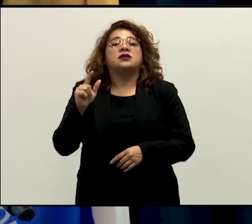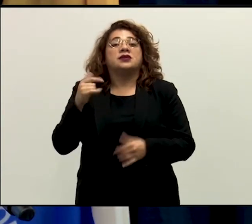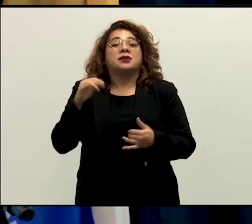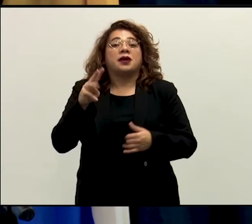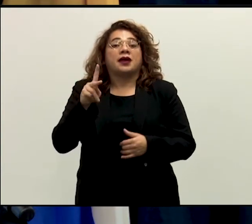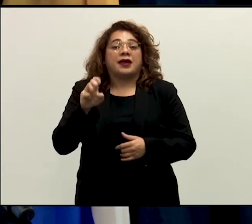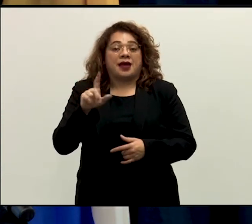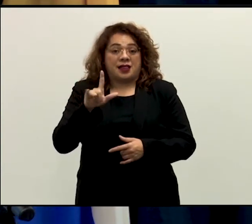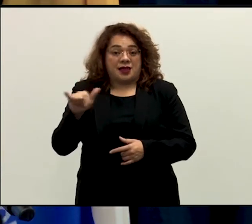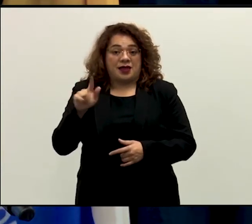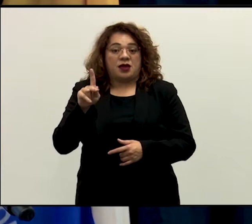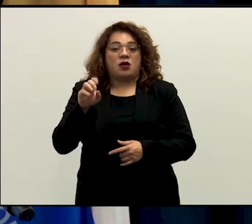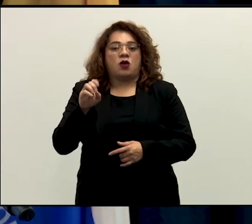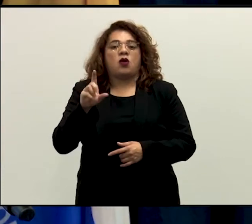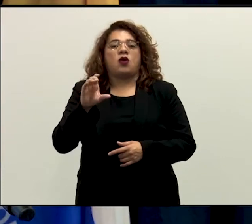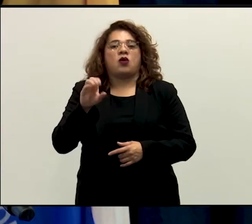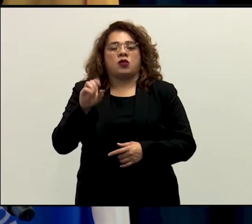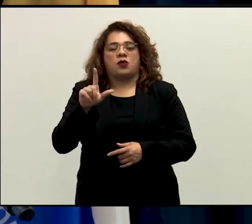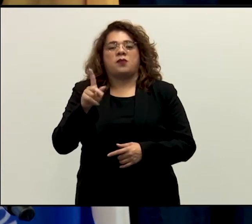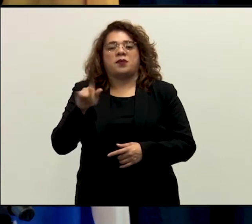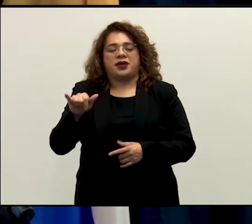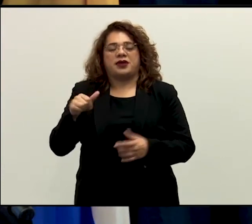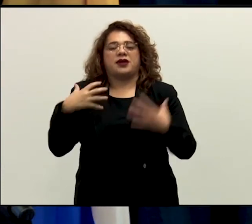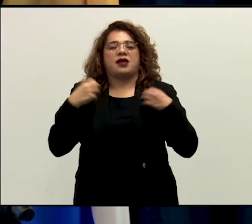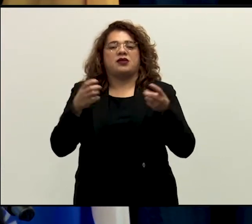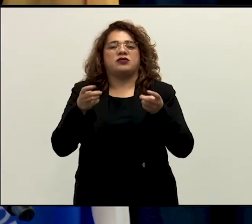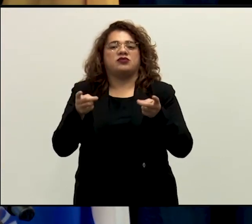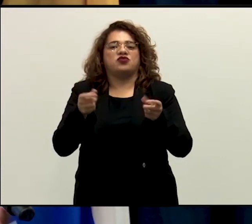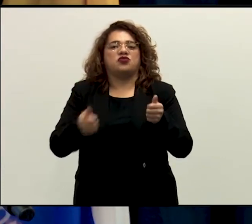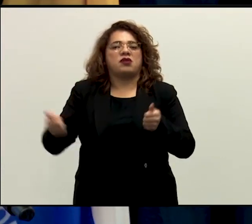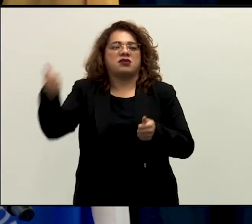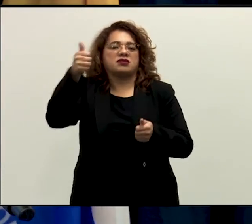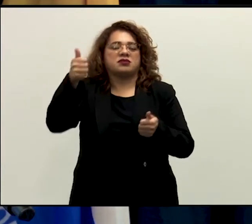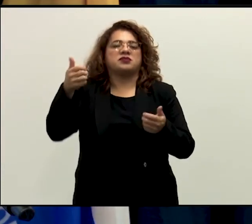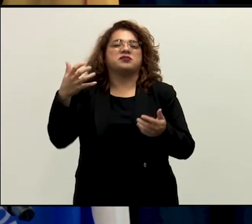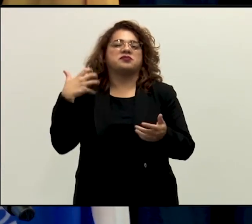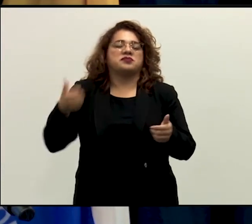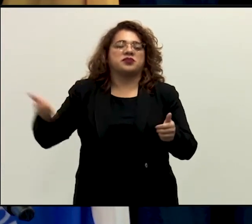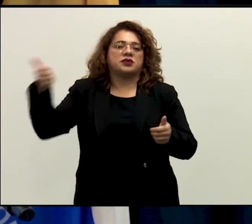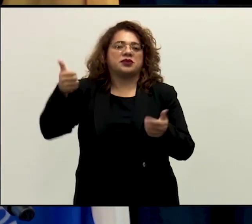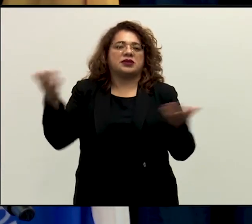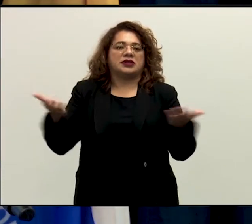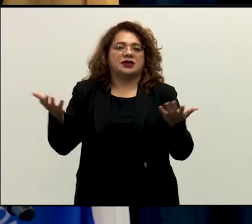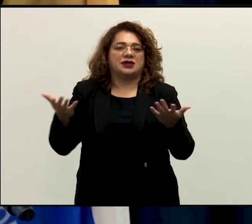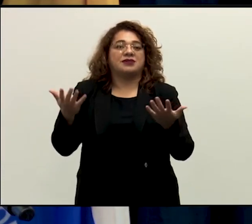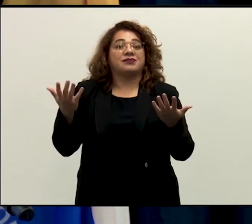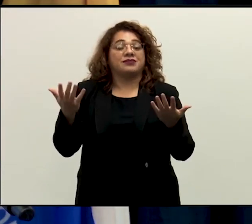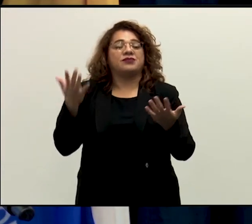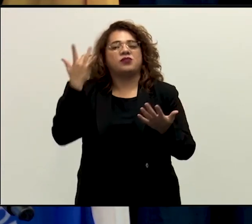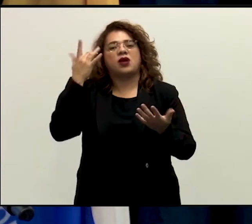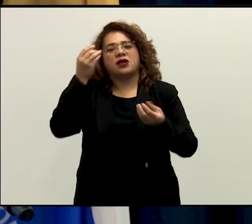us and of course she will have a lot of information to be able to share and answer any questions.